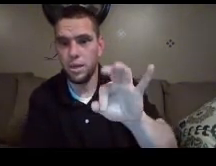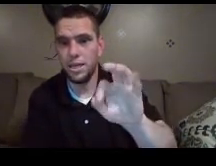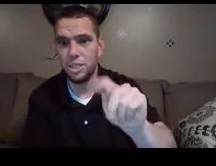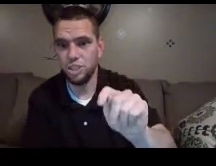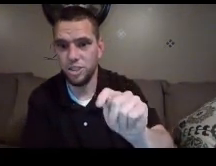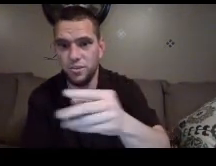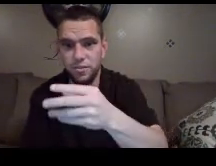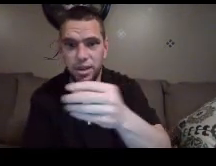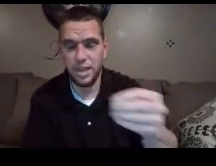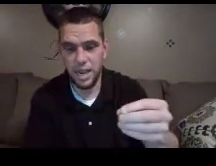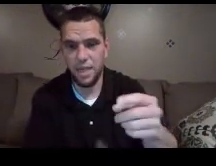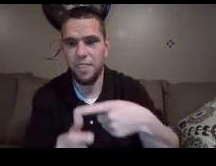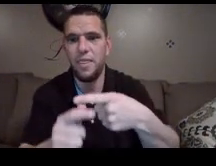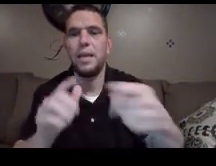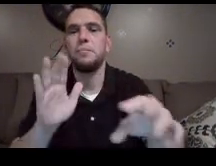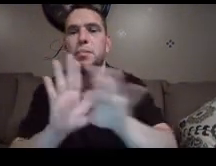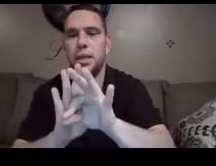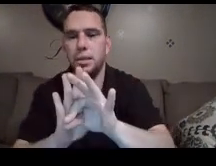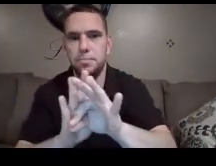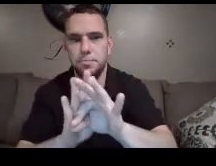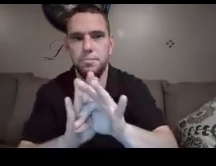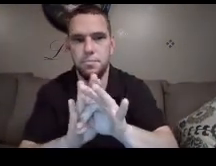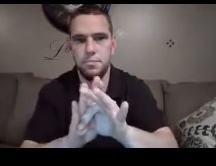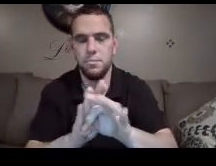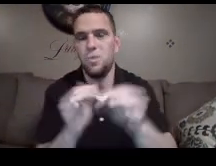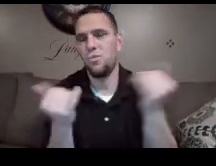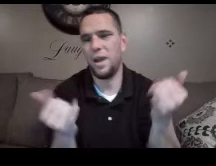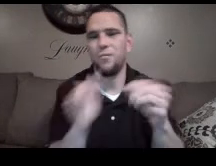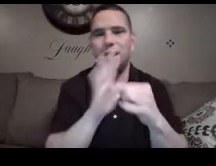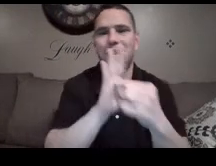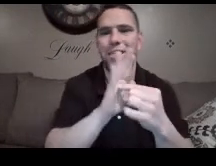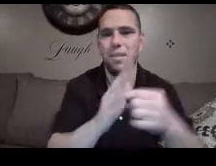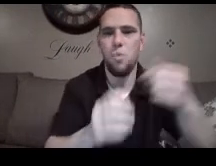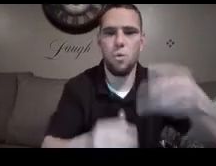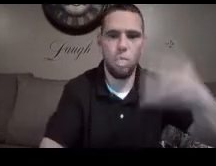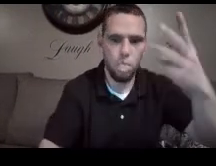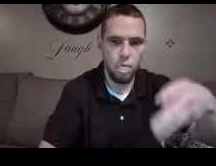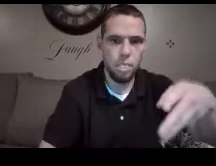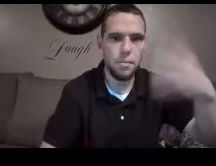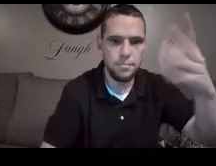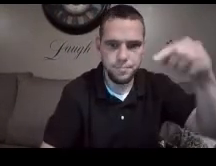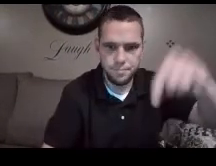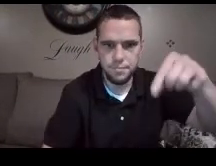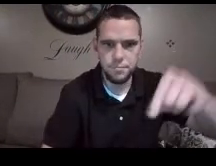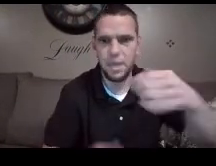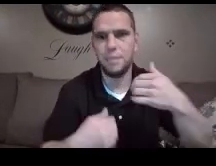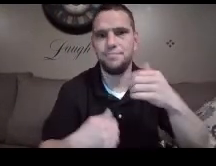So, if for example, I scroll down a bit and I've got an "employer concerns" as another